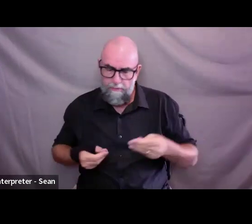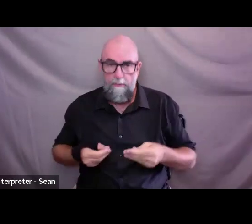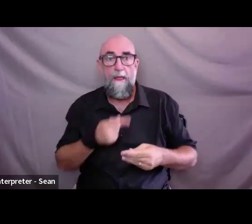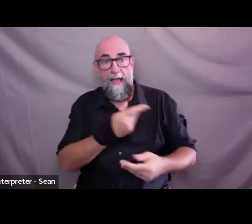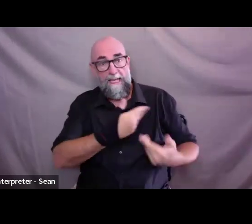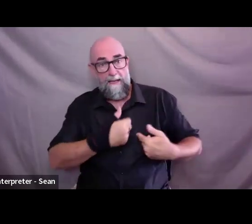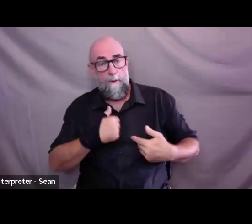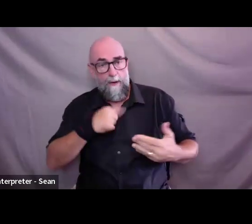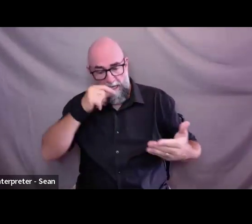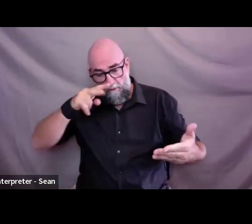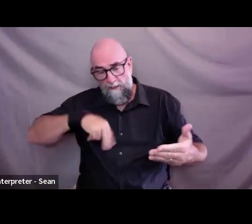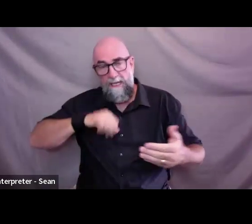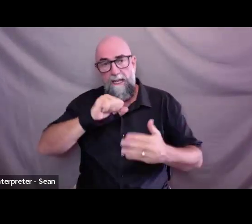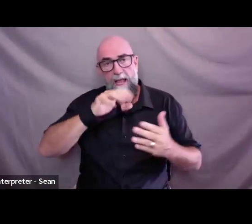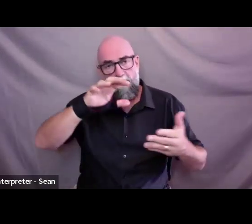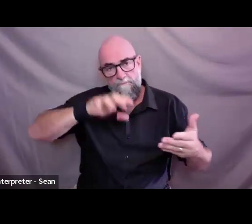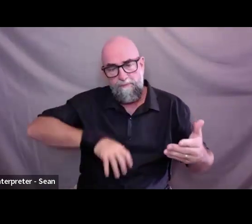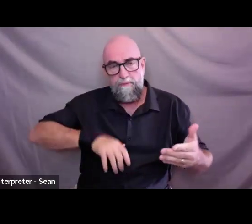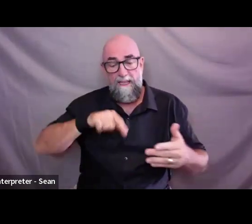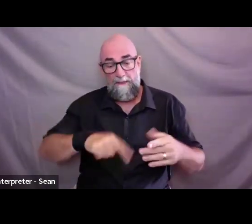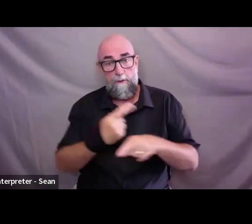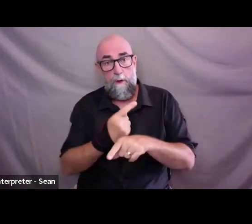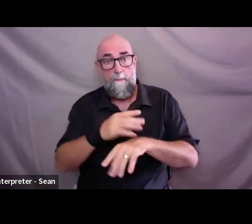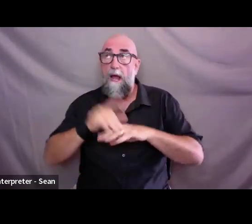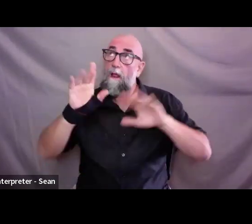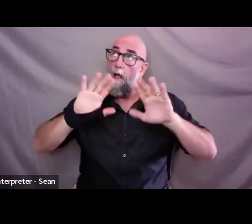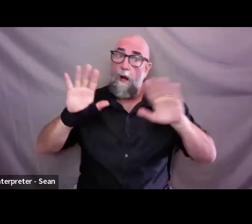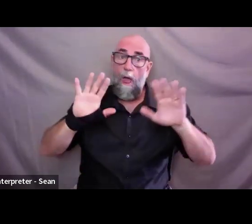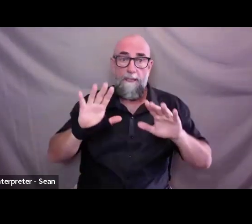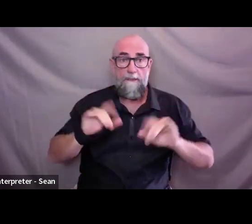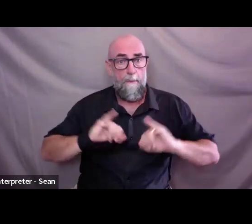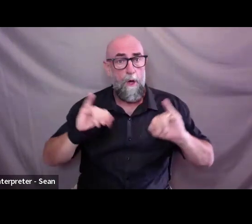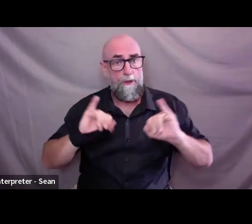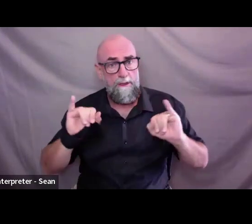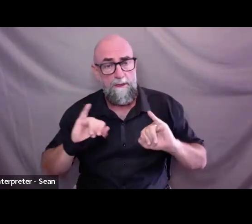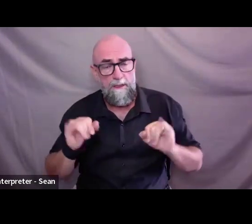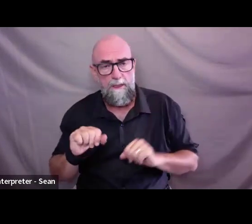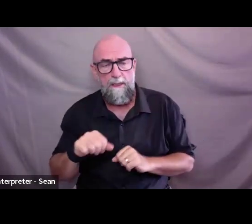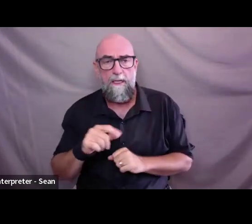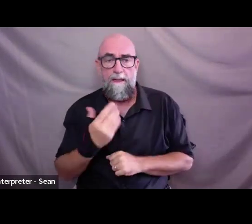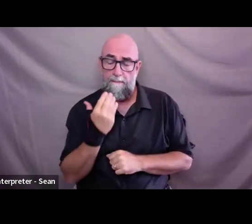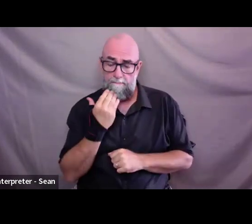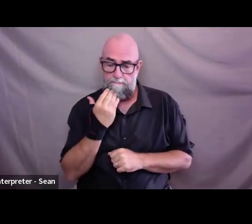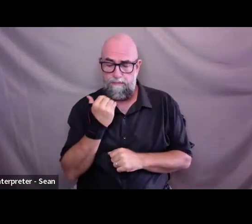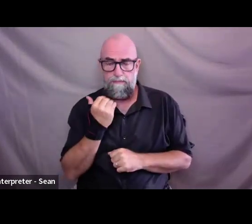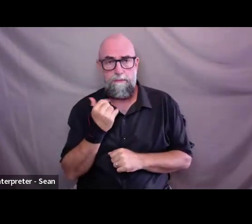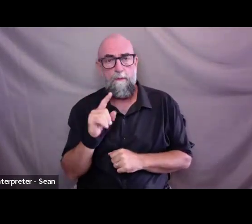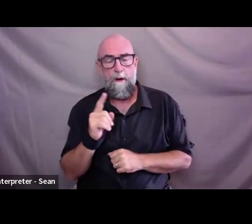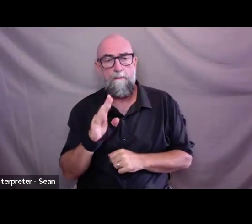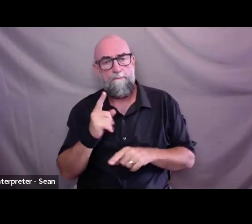delivered in 2023, and basically these are the kind of areas we need to be concerned about. The concentration of